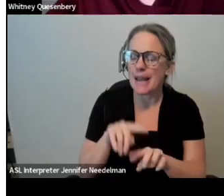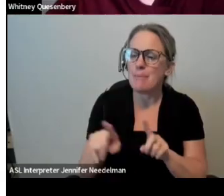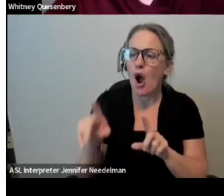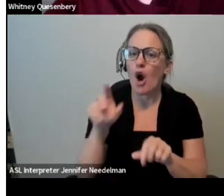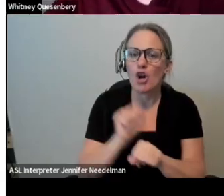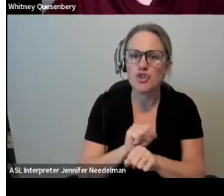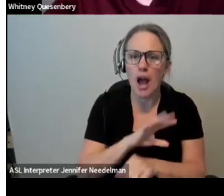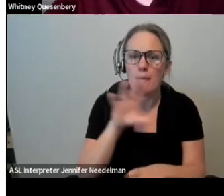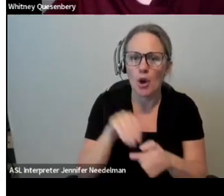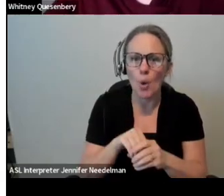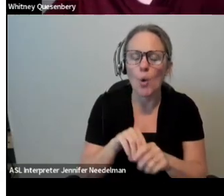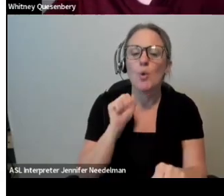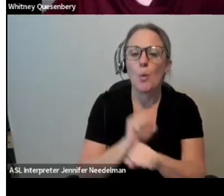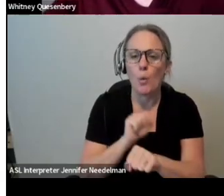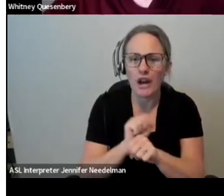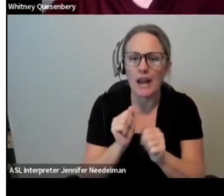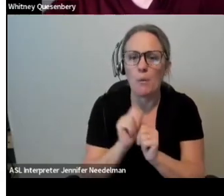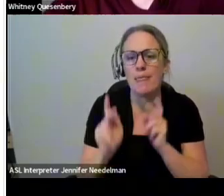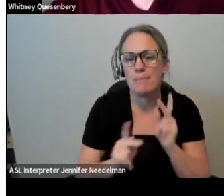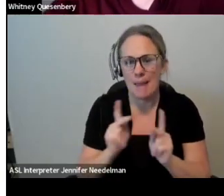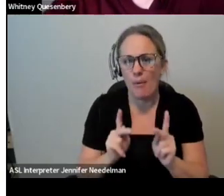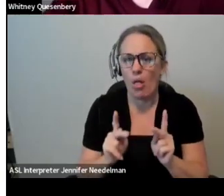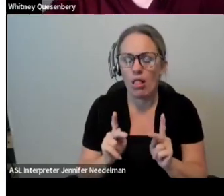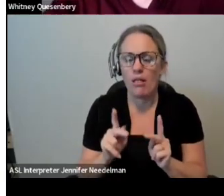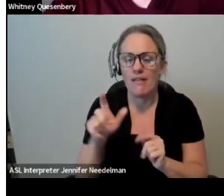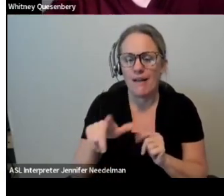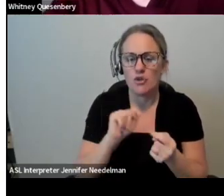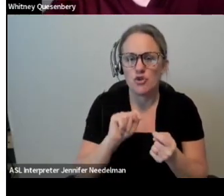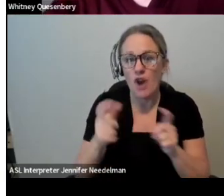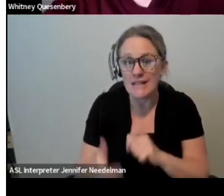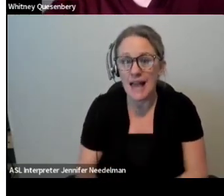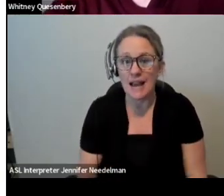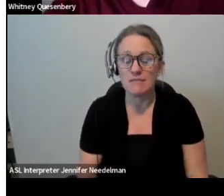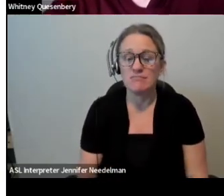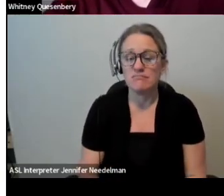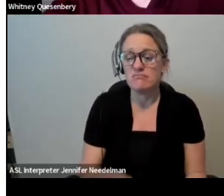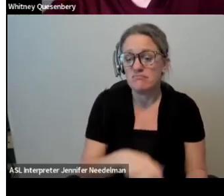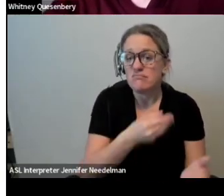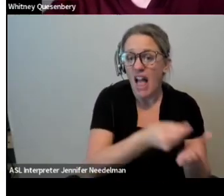and having to translate, so we sort of amplified that. Economic situations, absolutely